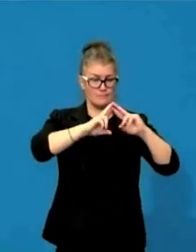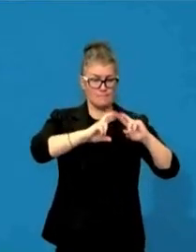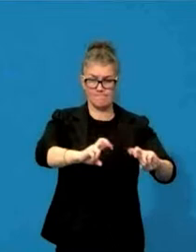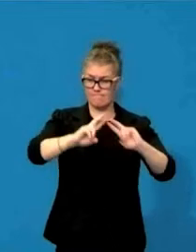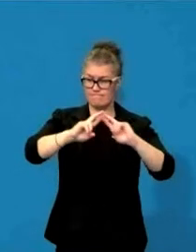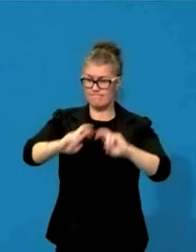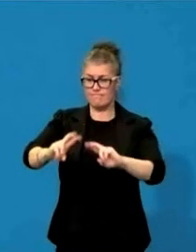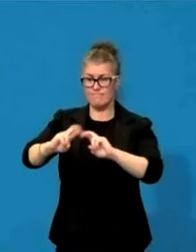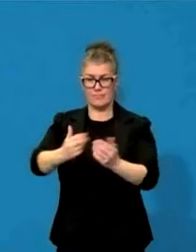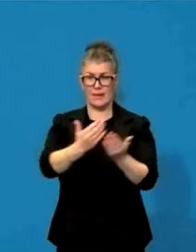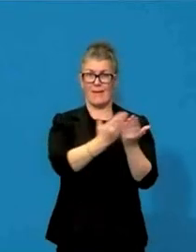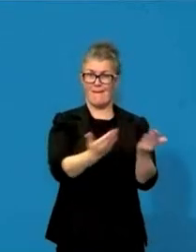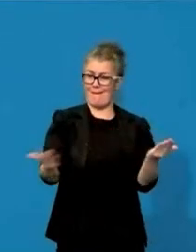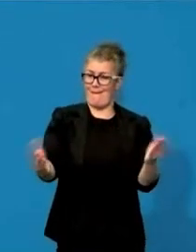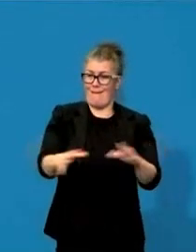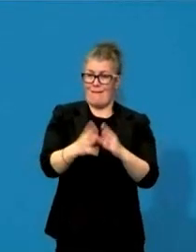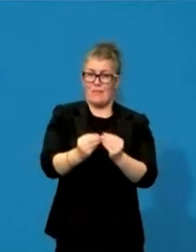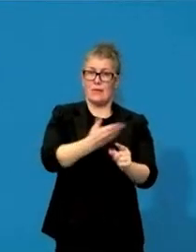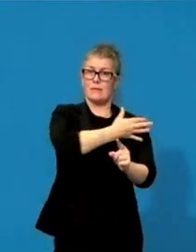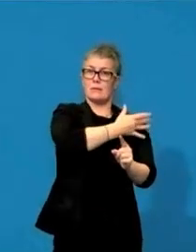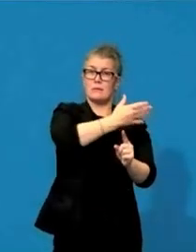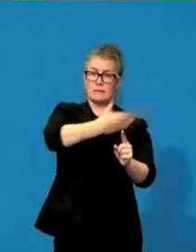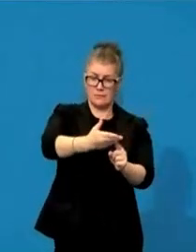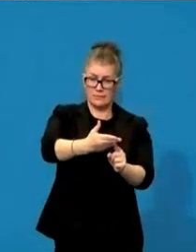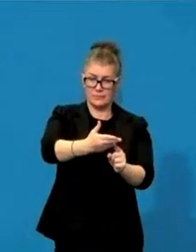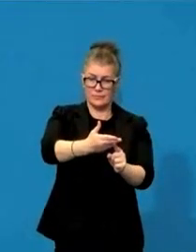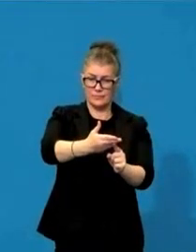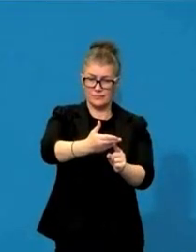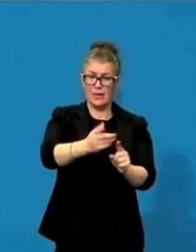the stuff that is being placed around that and what intervention is going to look like.